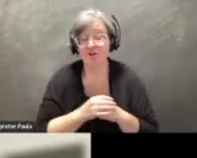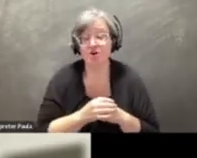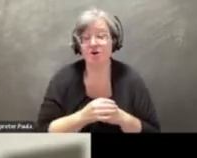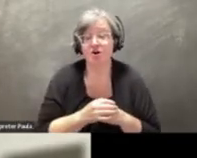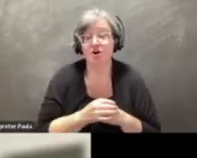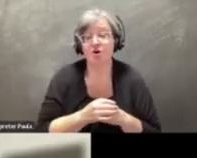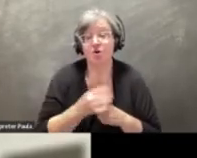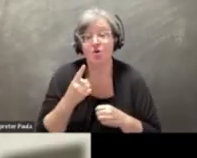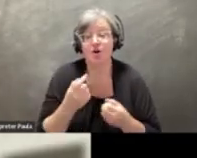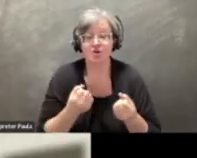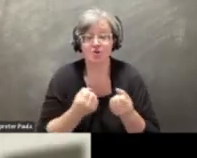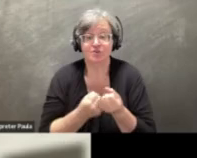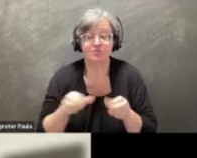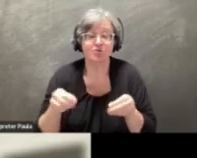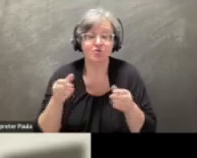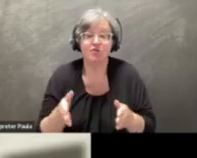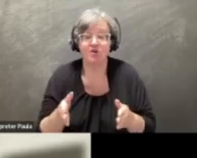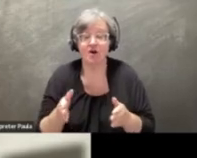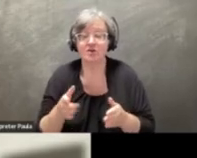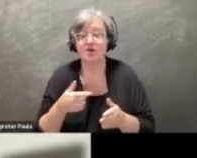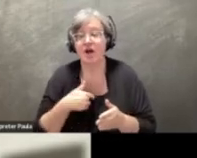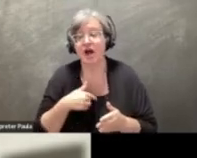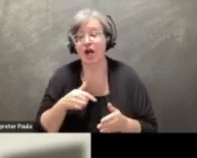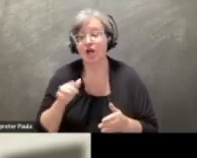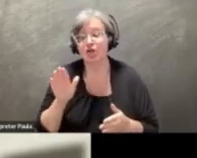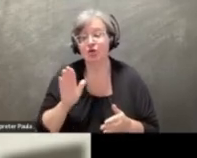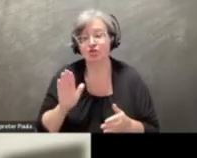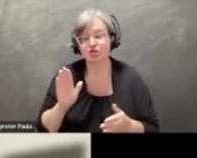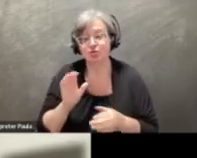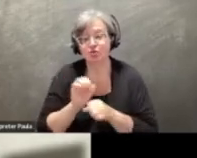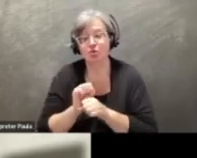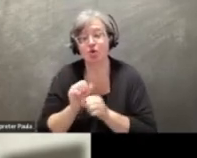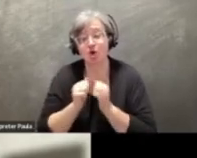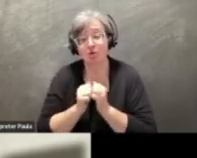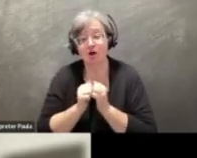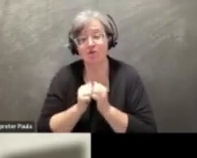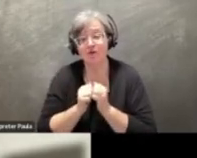providers I used to work with was the Department of